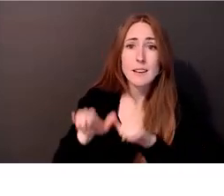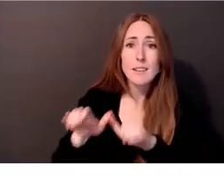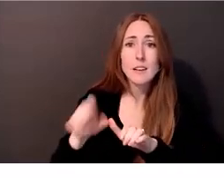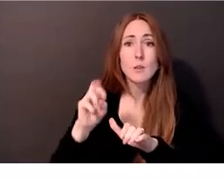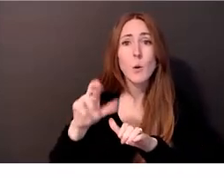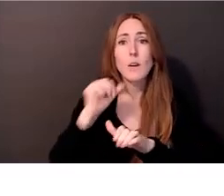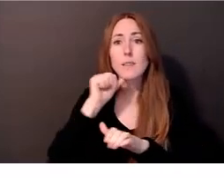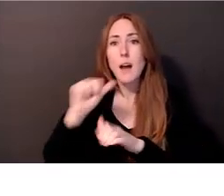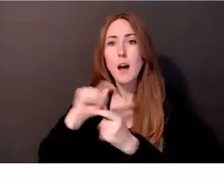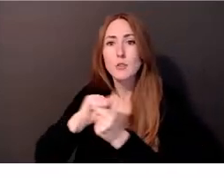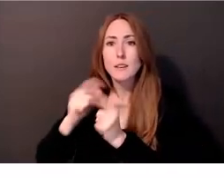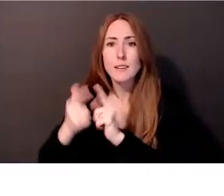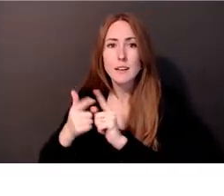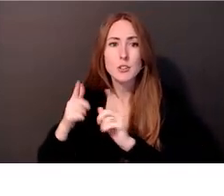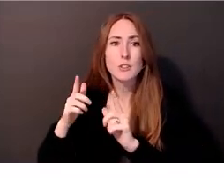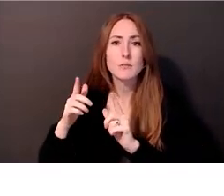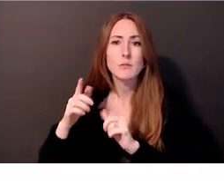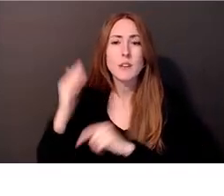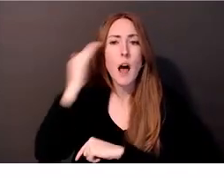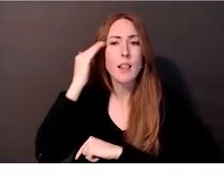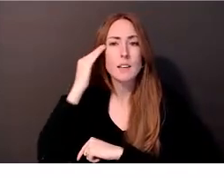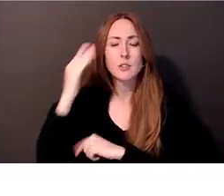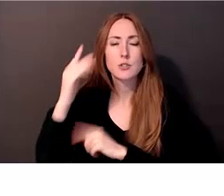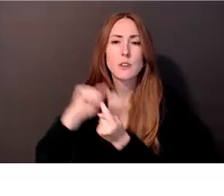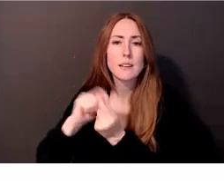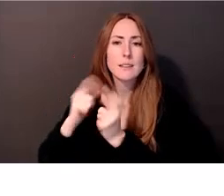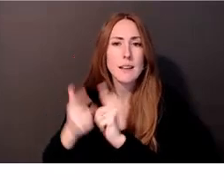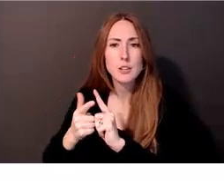So this is type of yes, they volunteer to do this role.